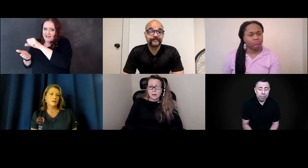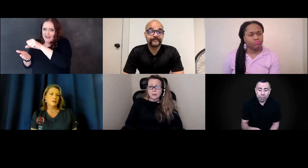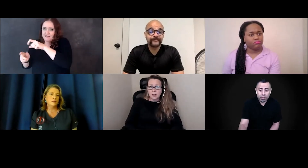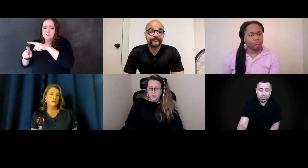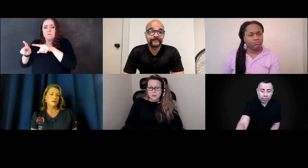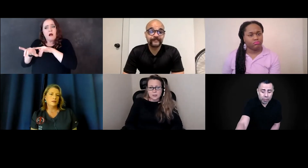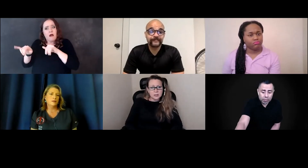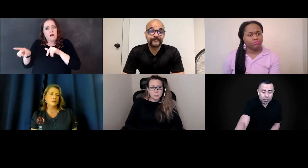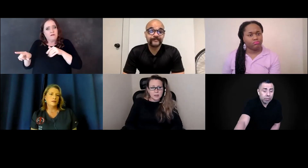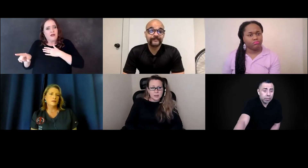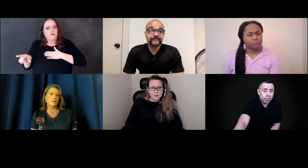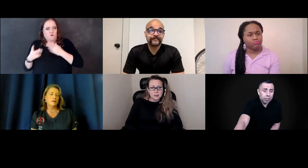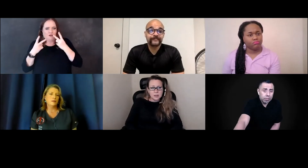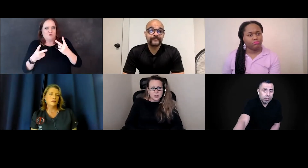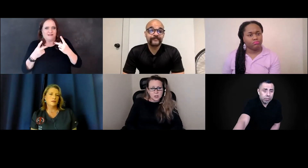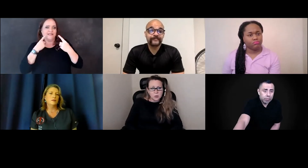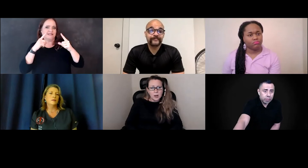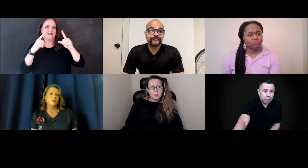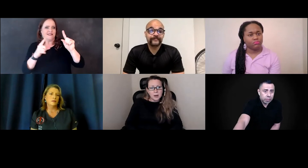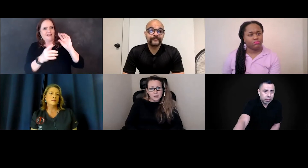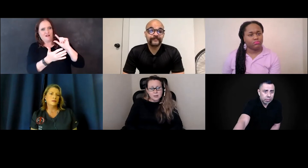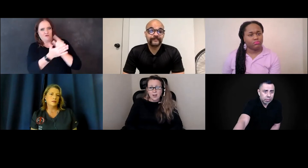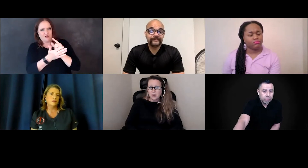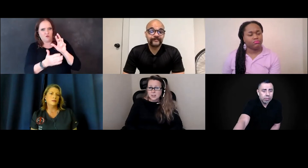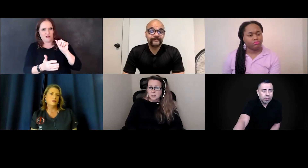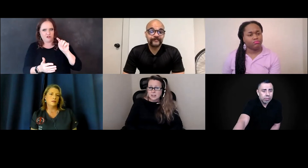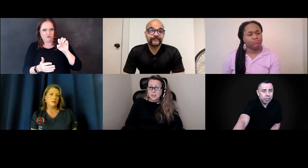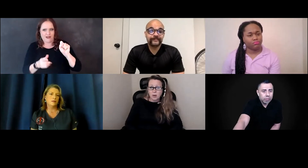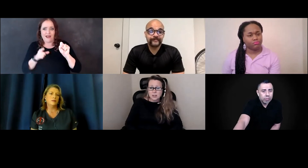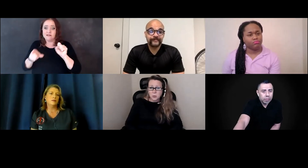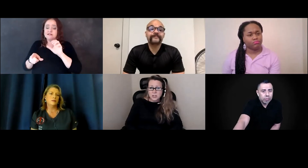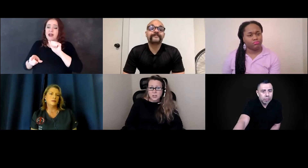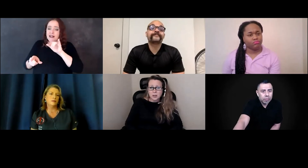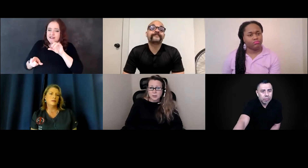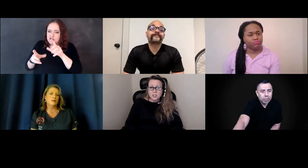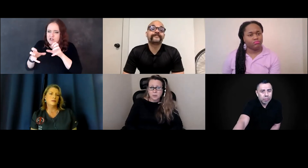And obviously, yes, money is an issue. But they also like to see graduation and completion rates.